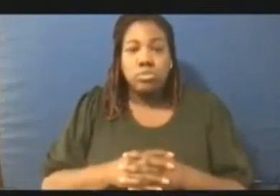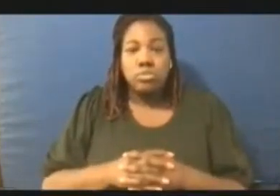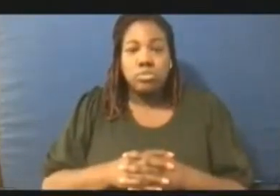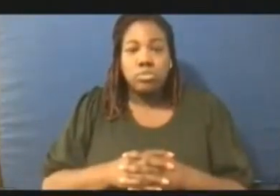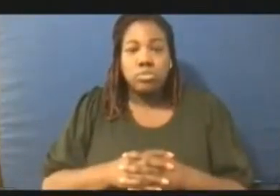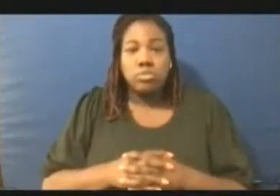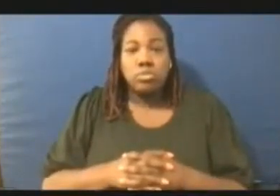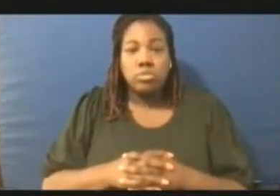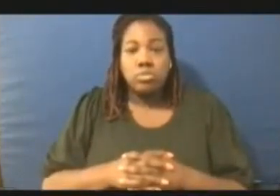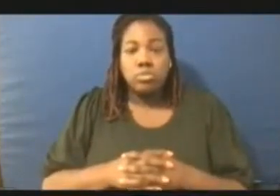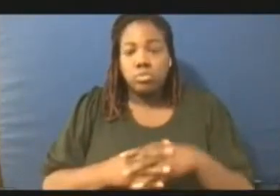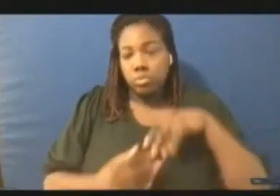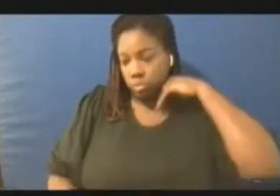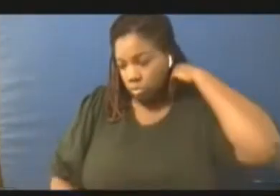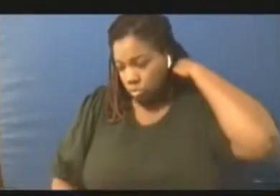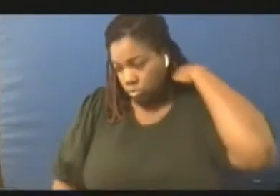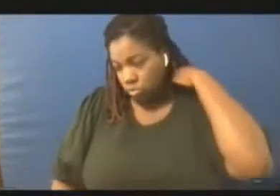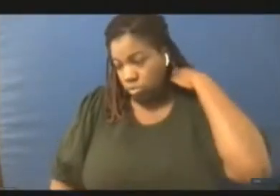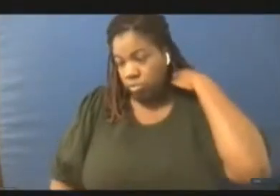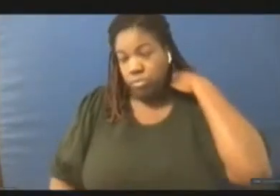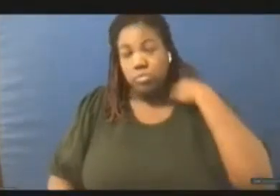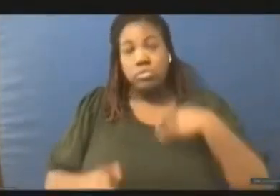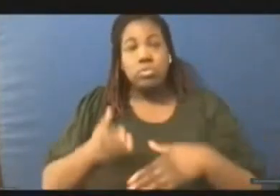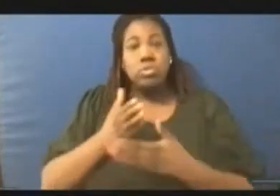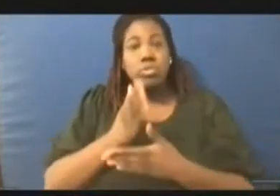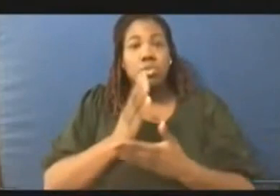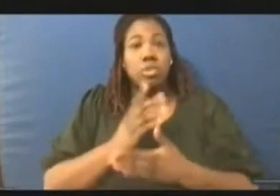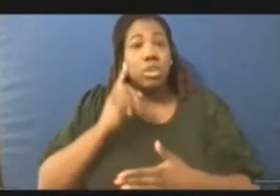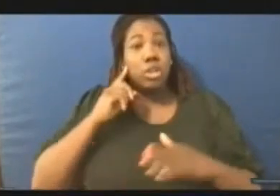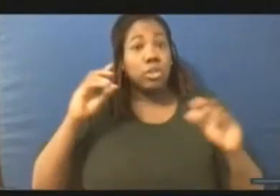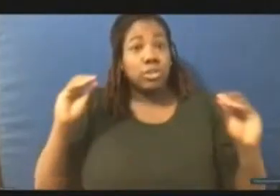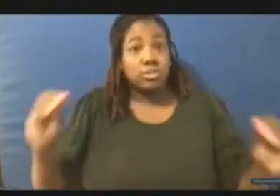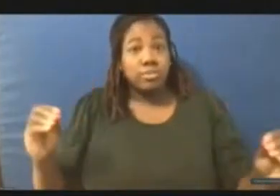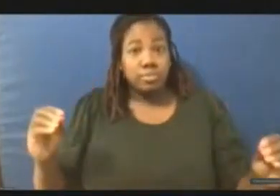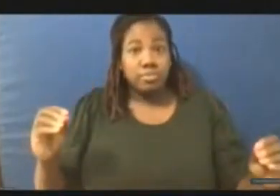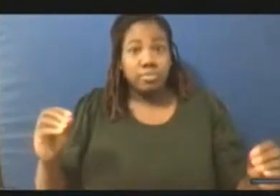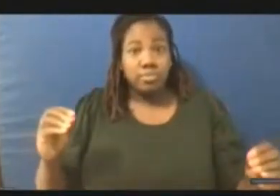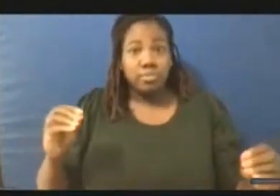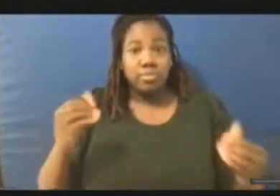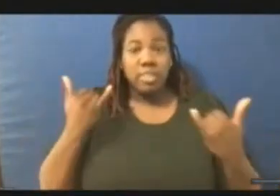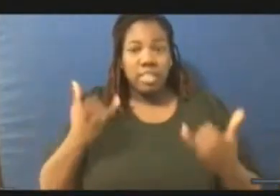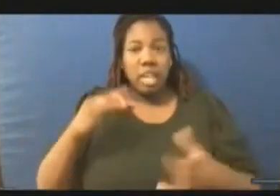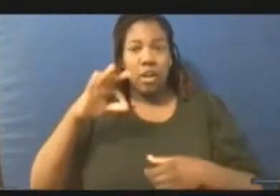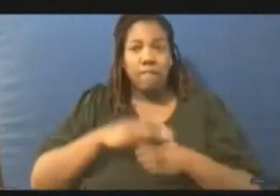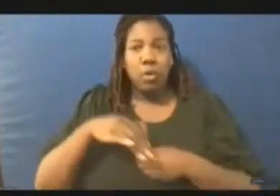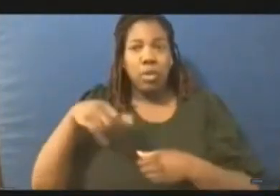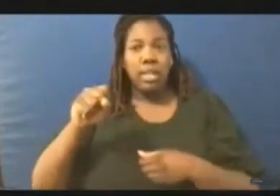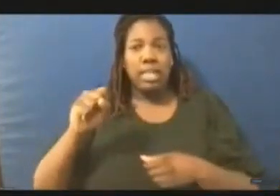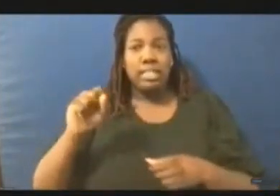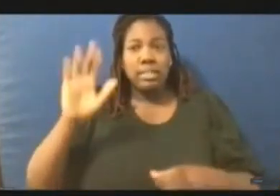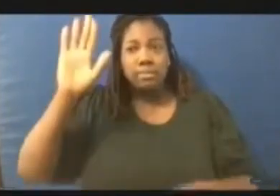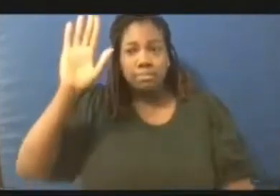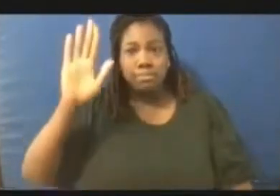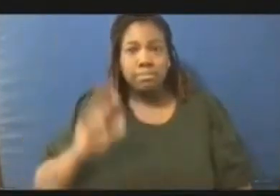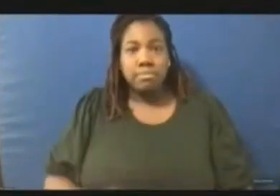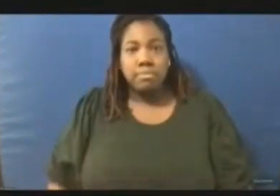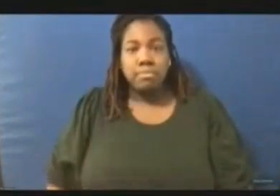Any further discussion? All right, hearing none, please signal show of hand. All in favor? Homer Venters: And this is Dr. Venters. I vote yes.